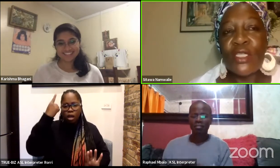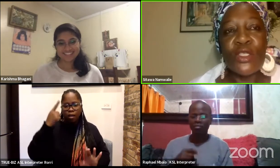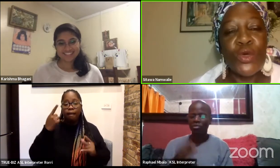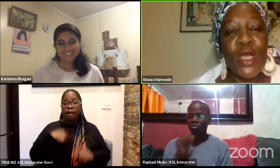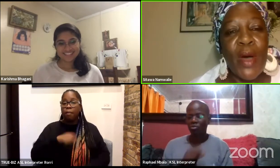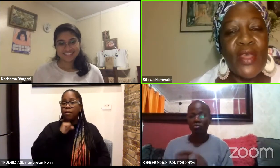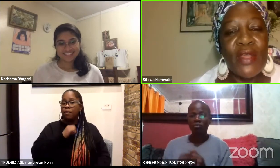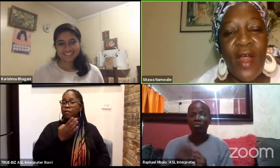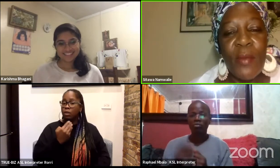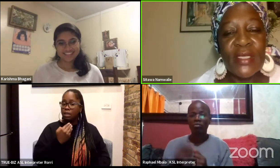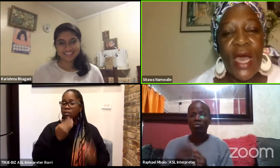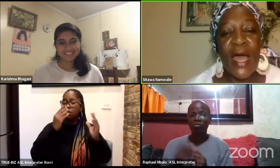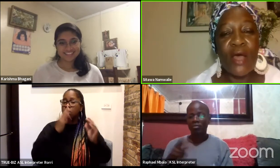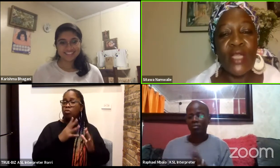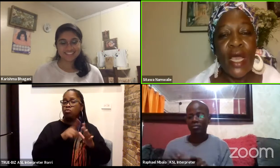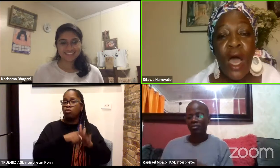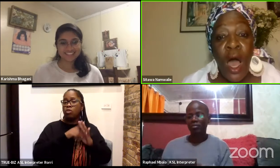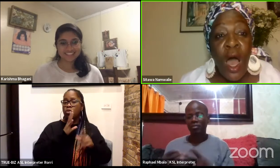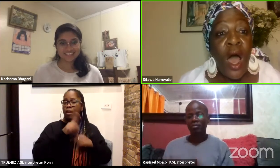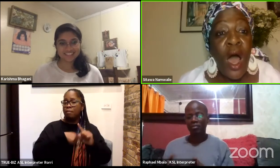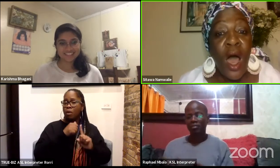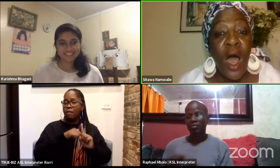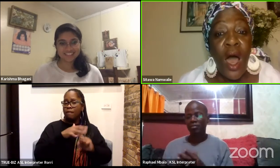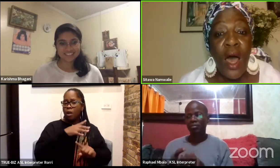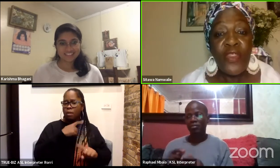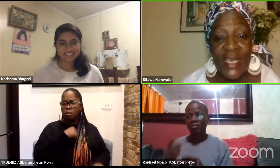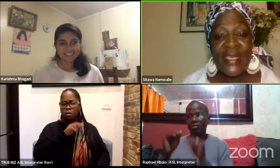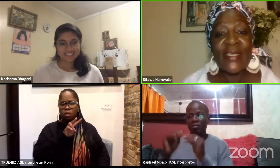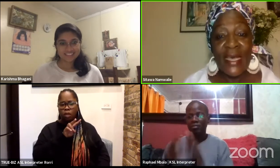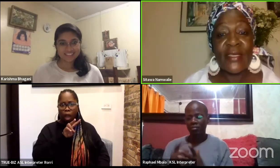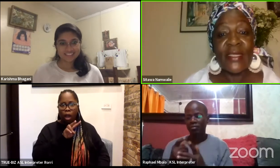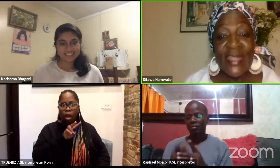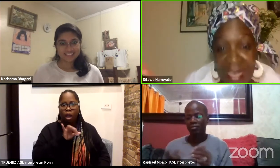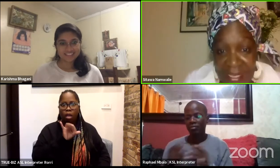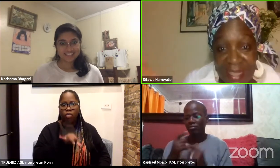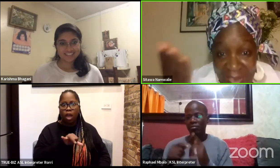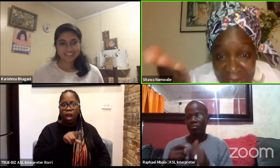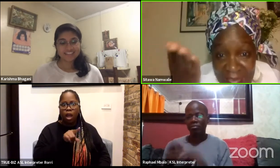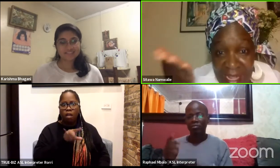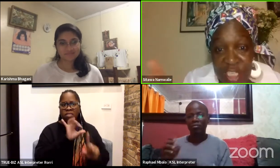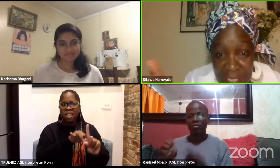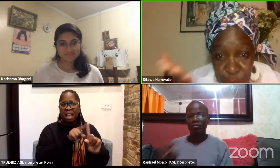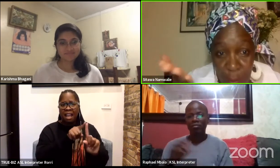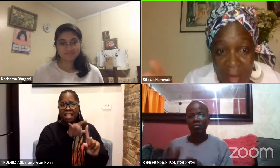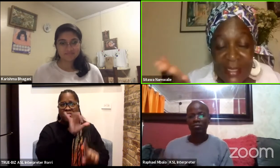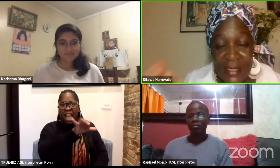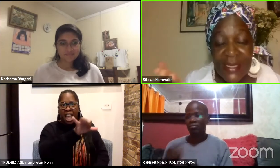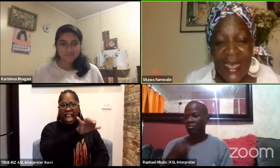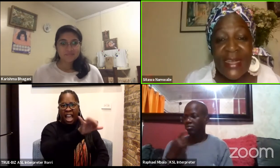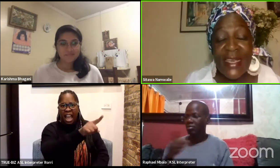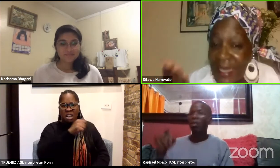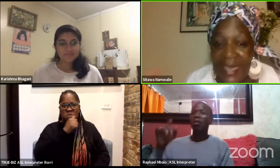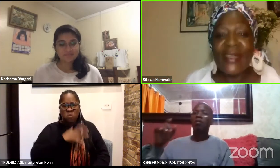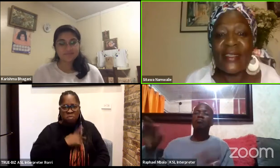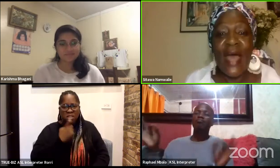starts talking about the environment and I was like, ah, this is it. This thing that this woman has just said is it.